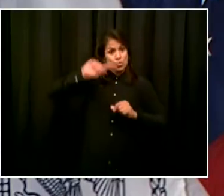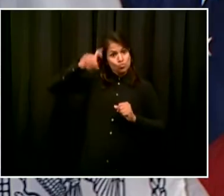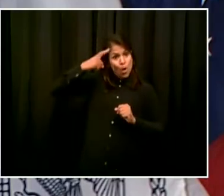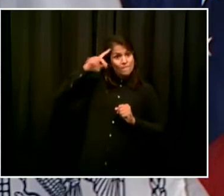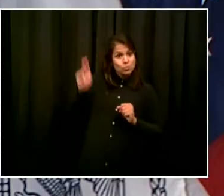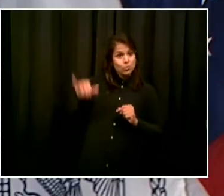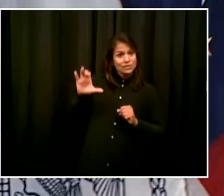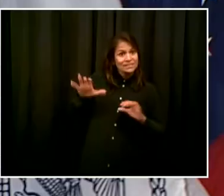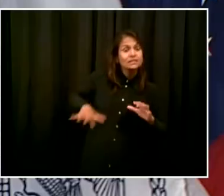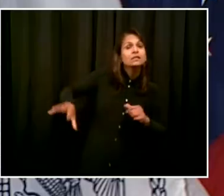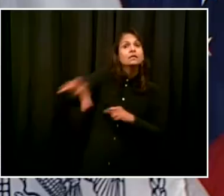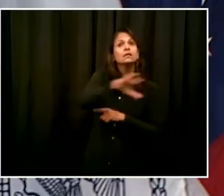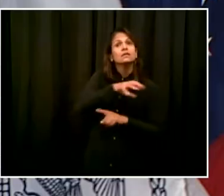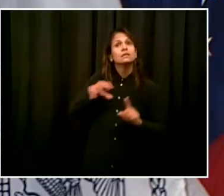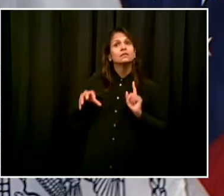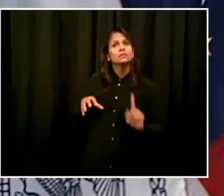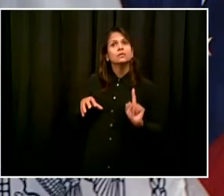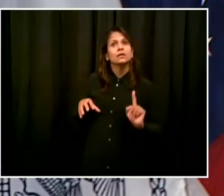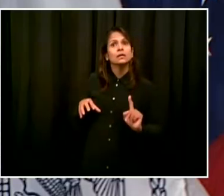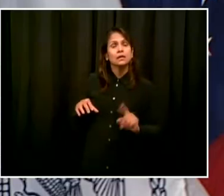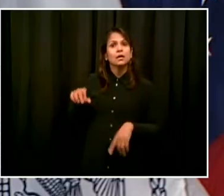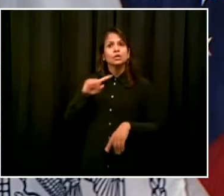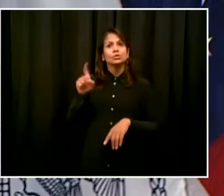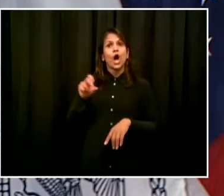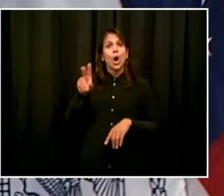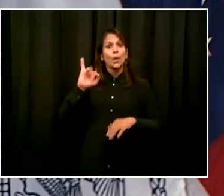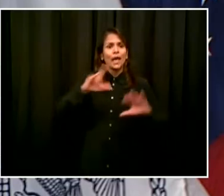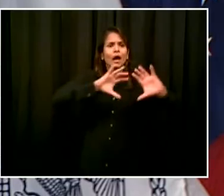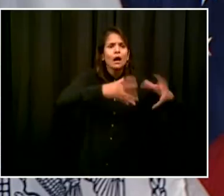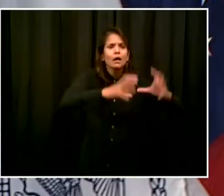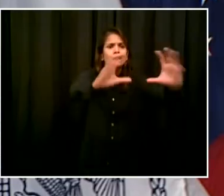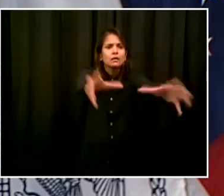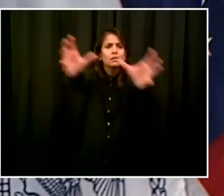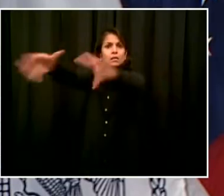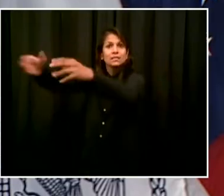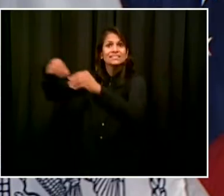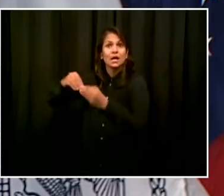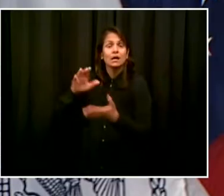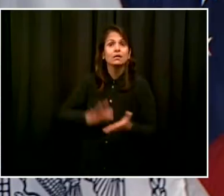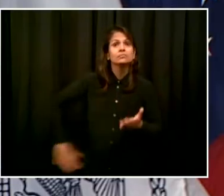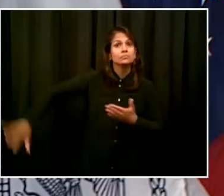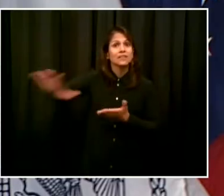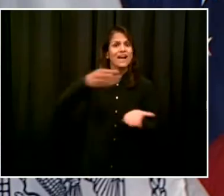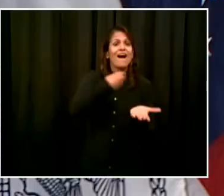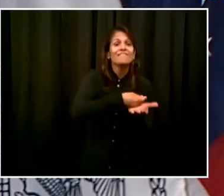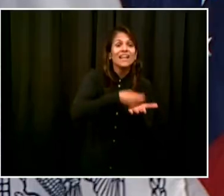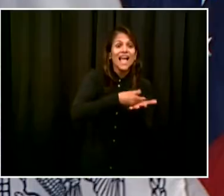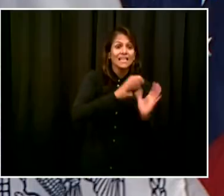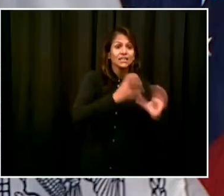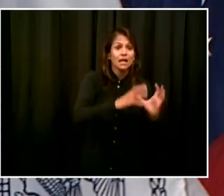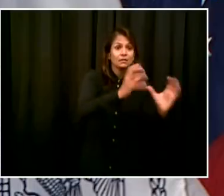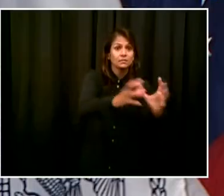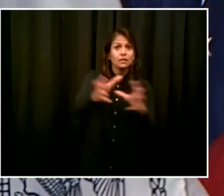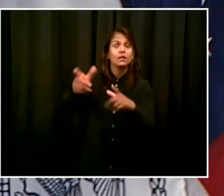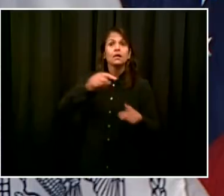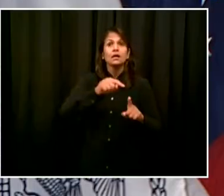THESE POINTS BECAEUS E THCITY IS CHUGGING AHEAD WITH